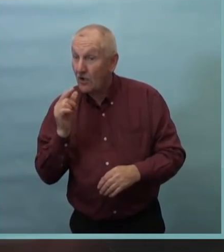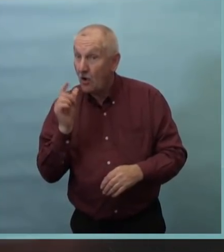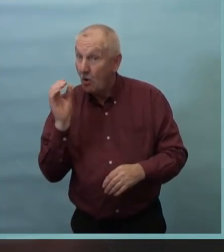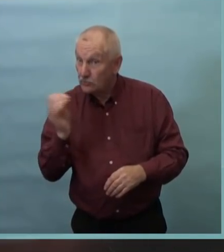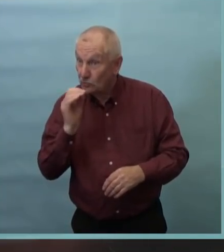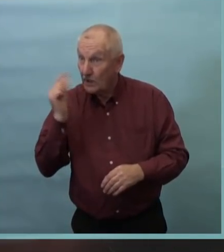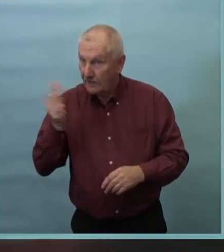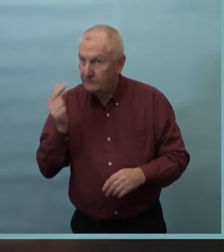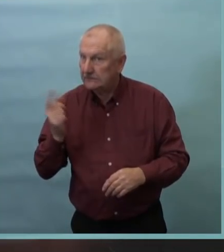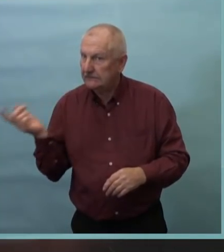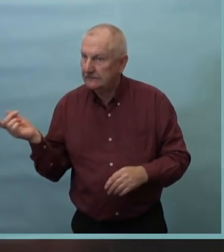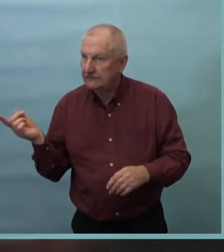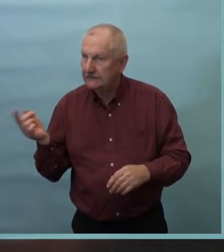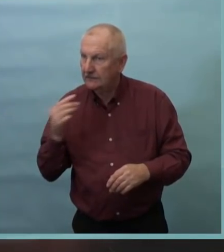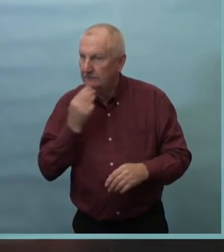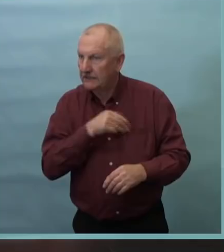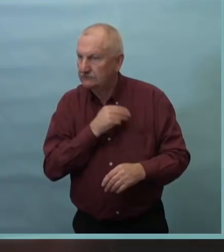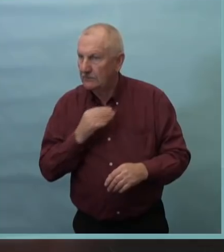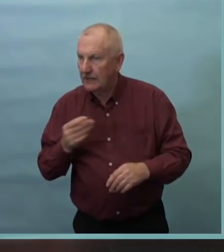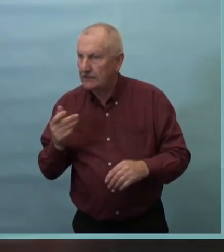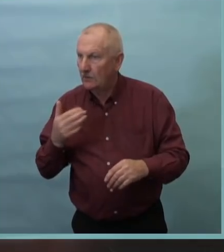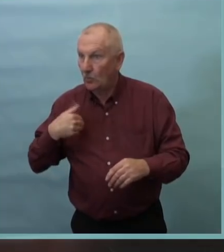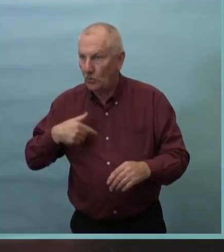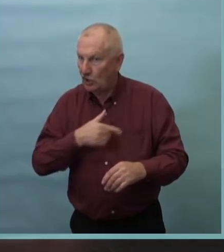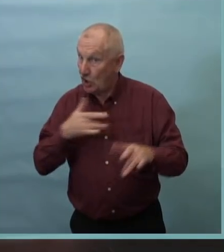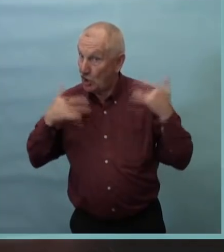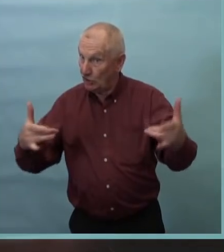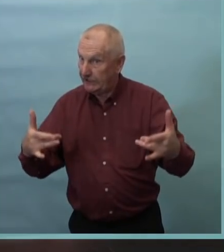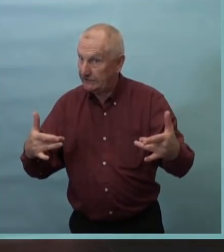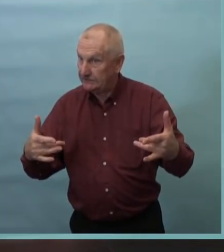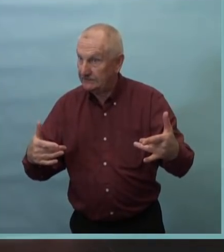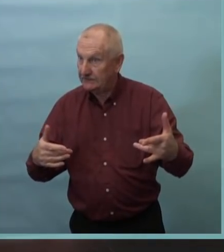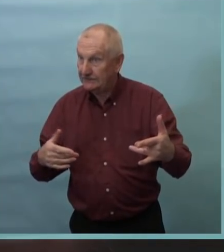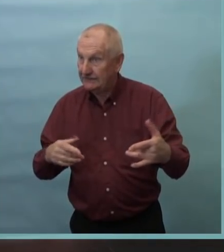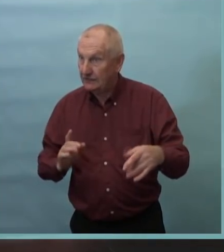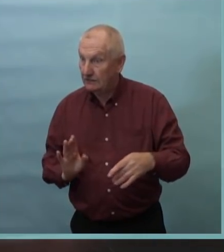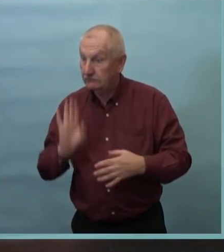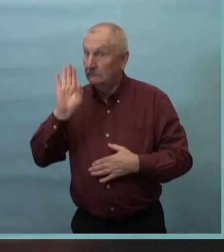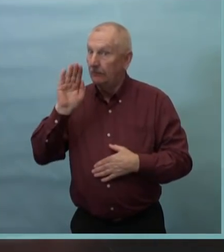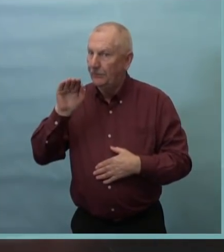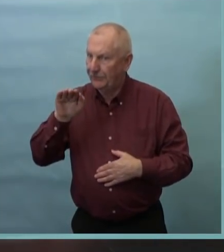credit of all Manitobans who have really embraced the public health orders and